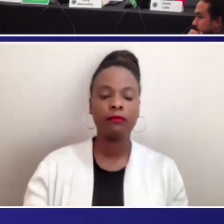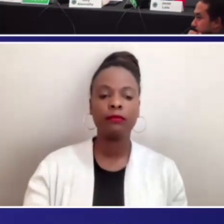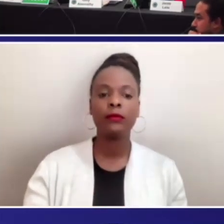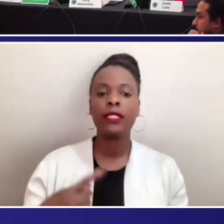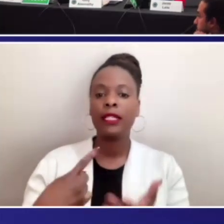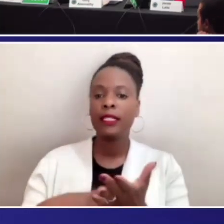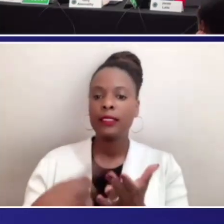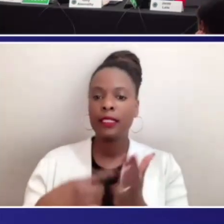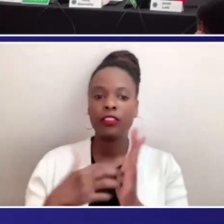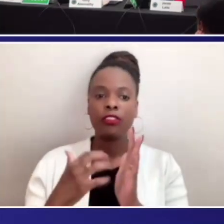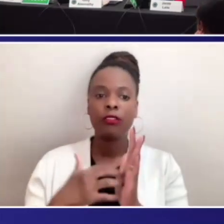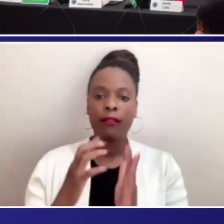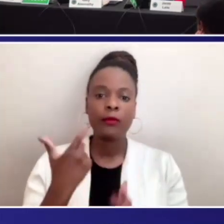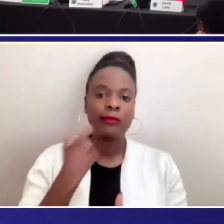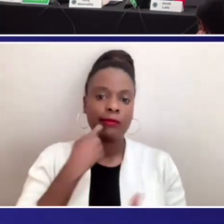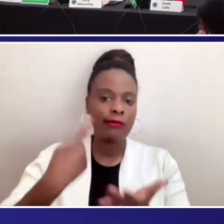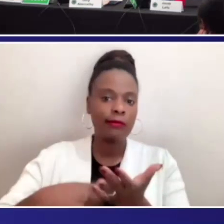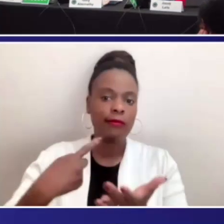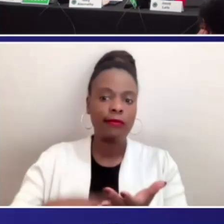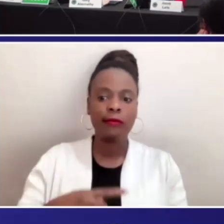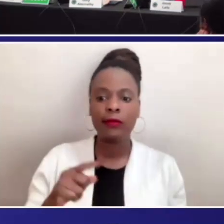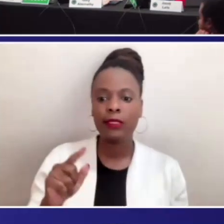What I just went over is in 685.200, borrower eligibility.